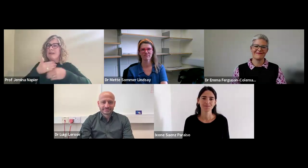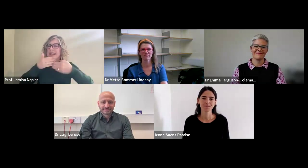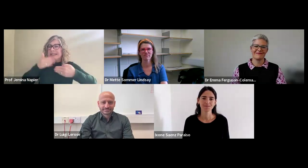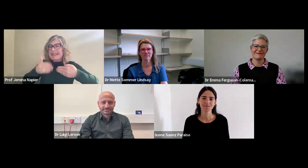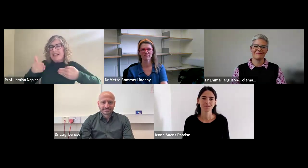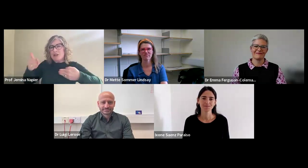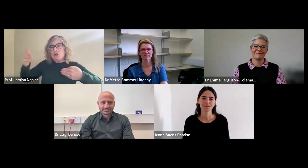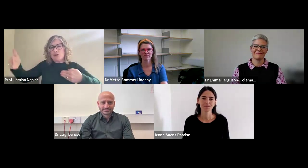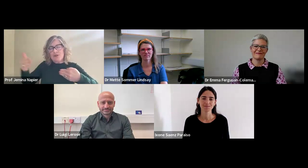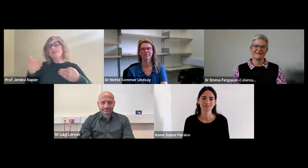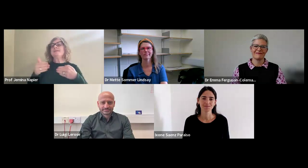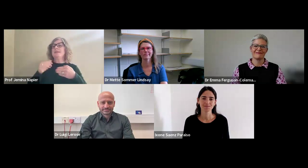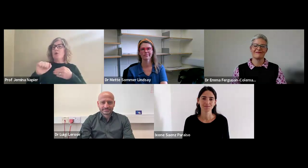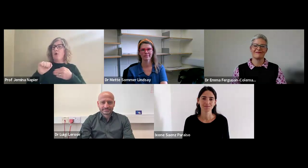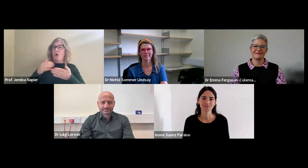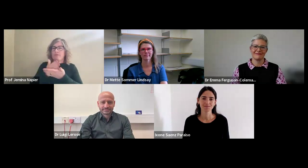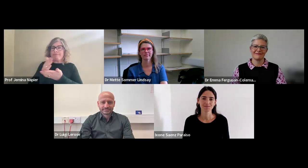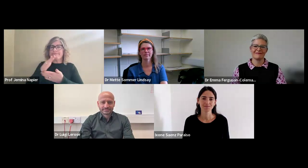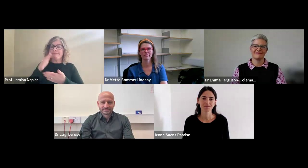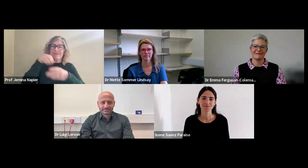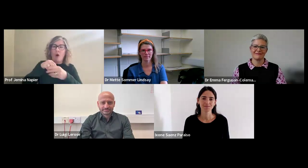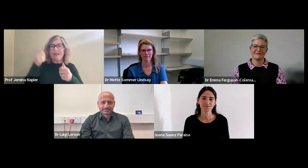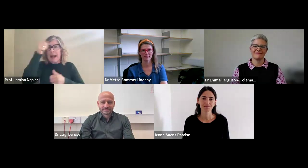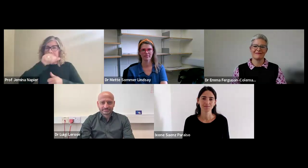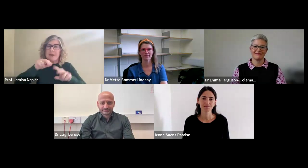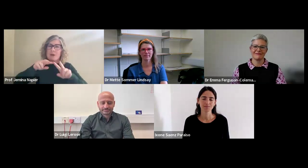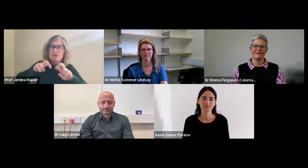You've all got slightly different career trajectories or different stages of your